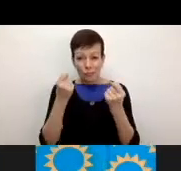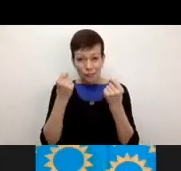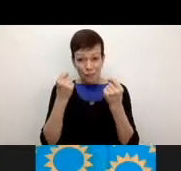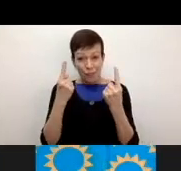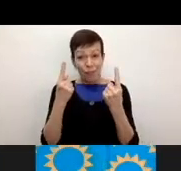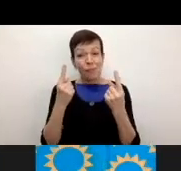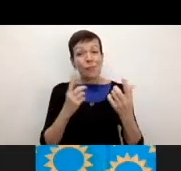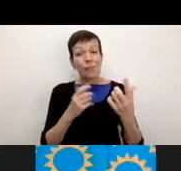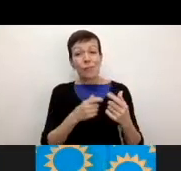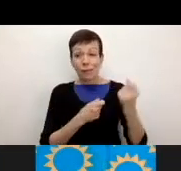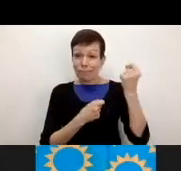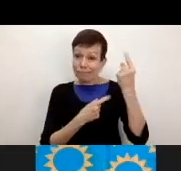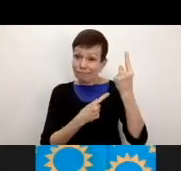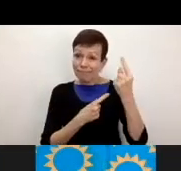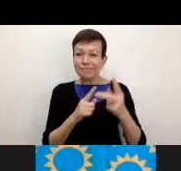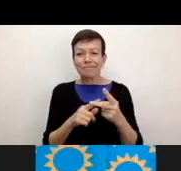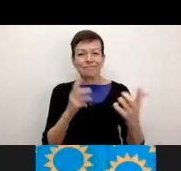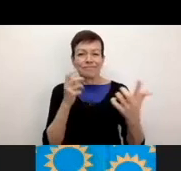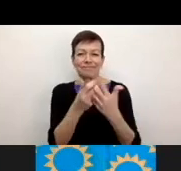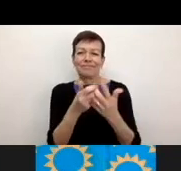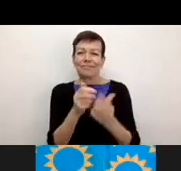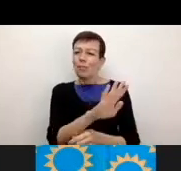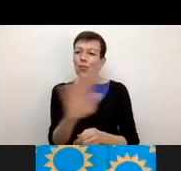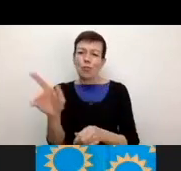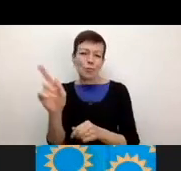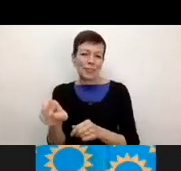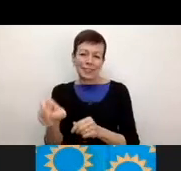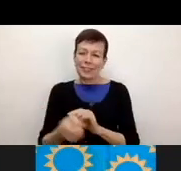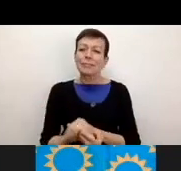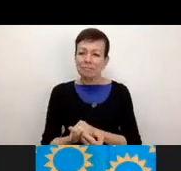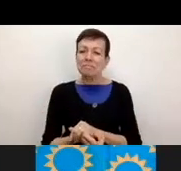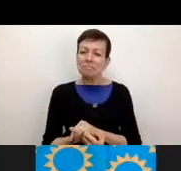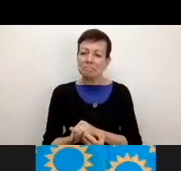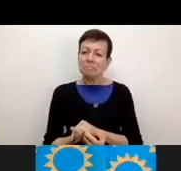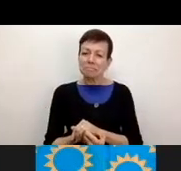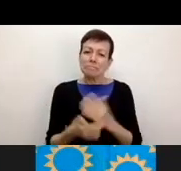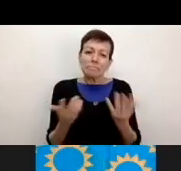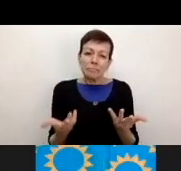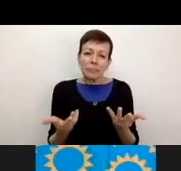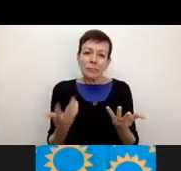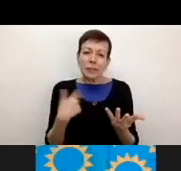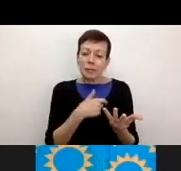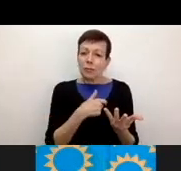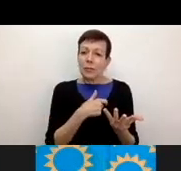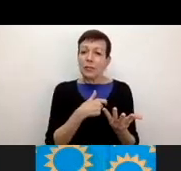as possible and that absolutely has resulted in many, many deadline extensions for the